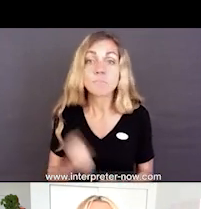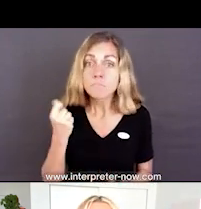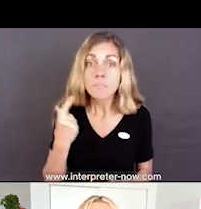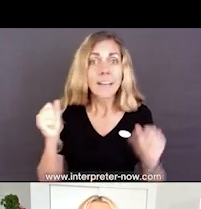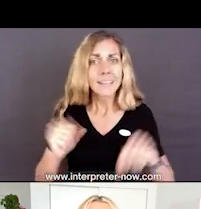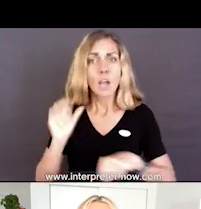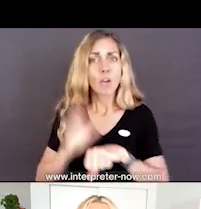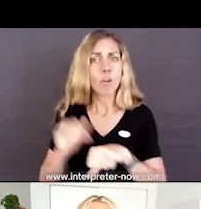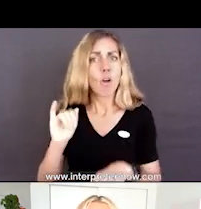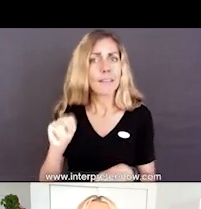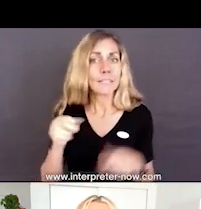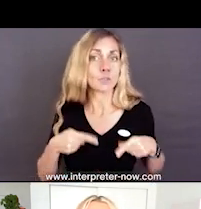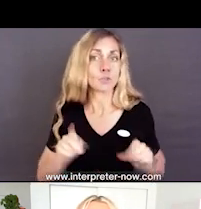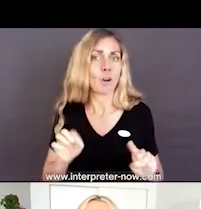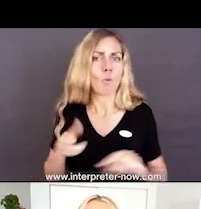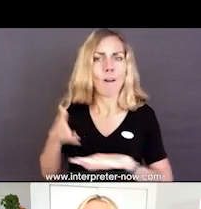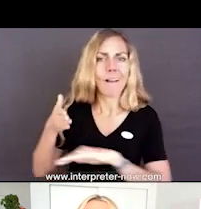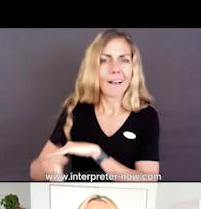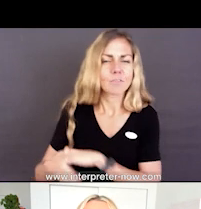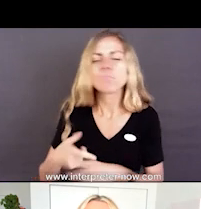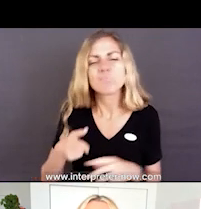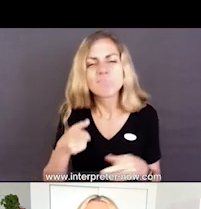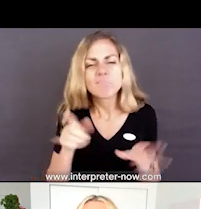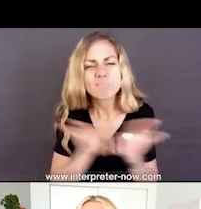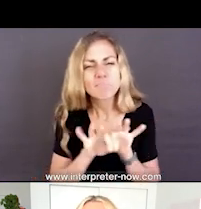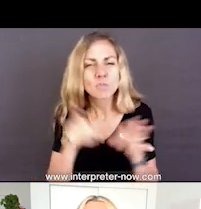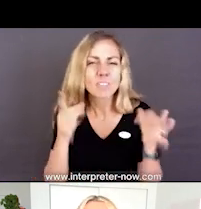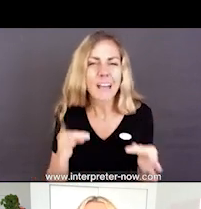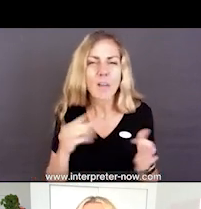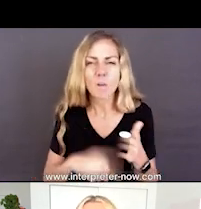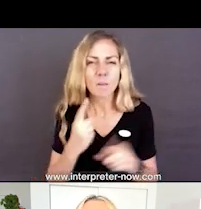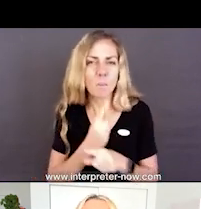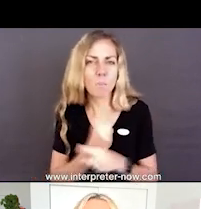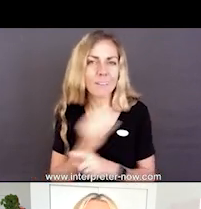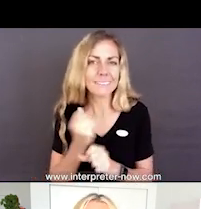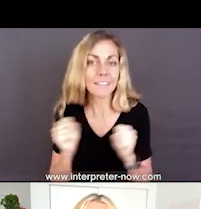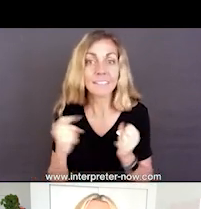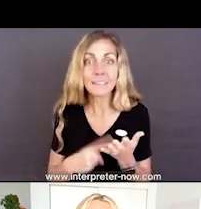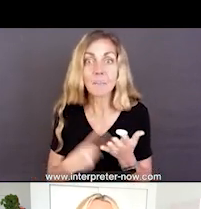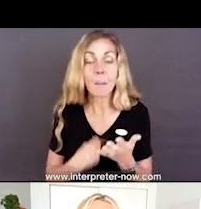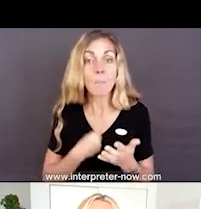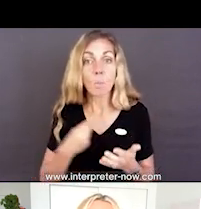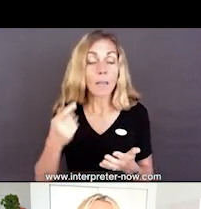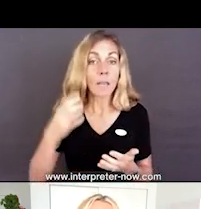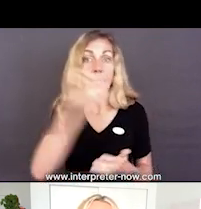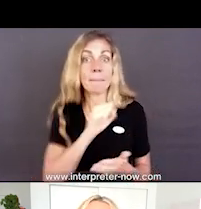Also, as I mentioned, you can call somebody in, during or after the fact; you need to decide what's appropriate and safe.